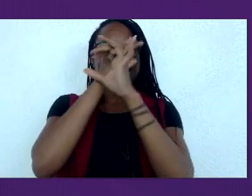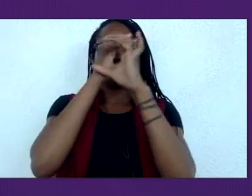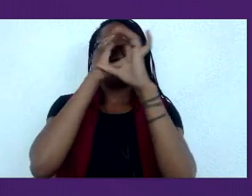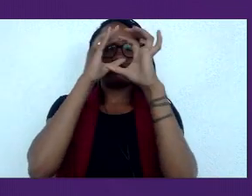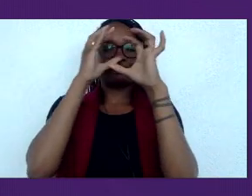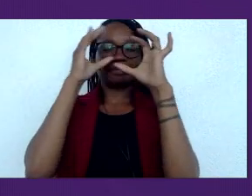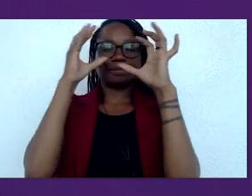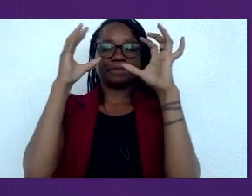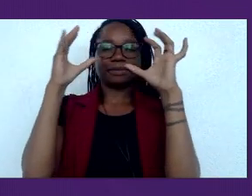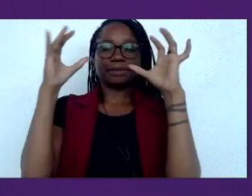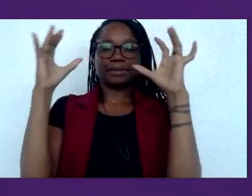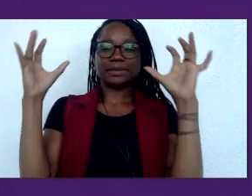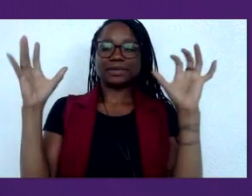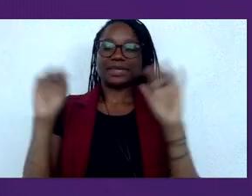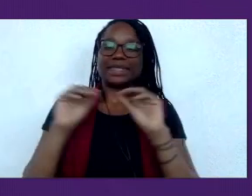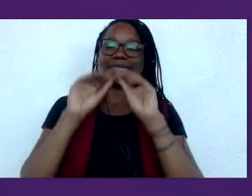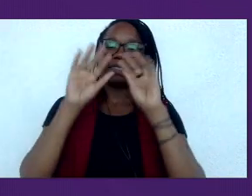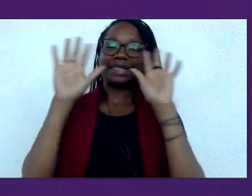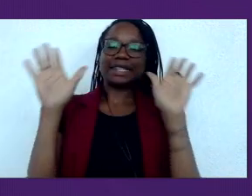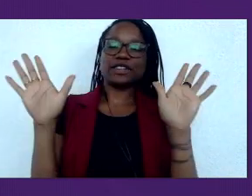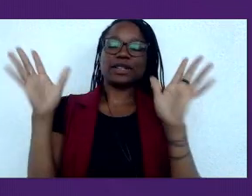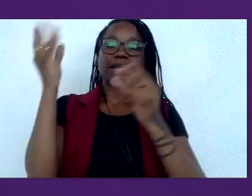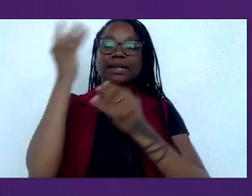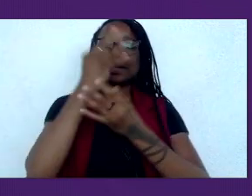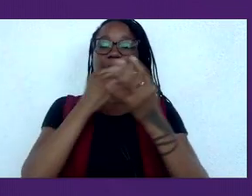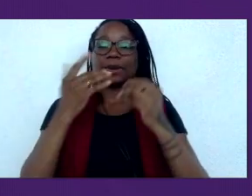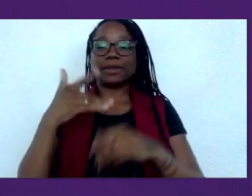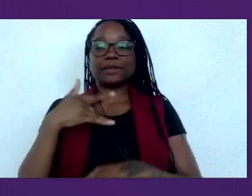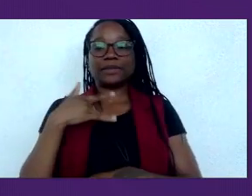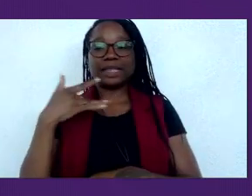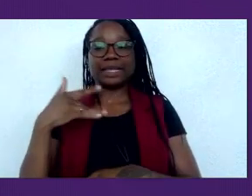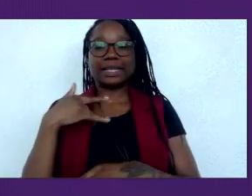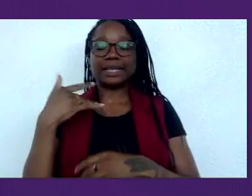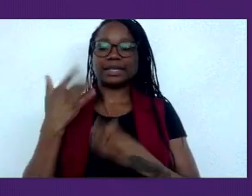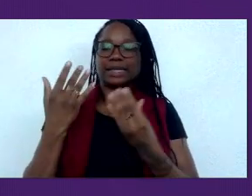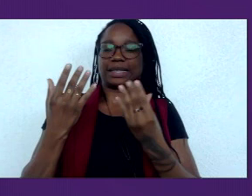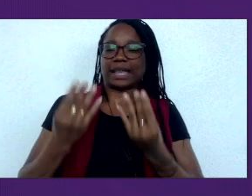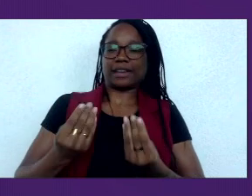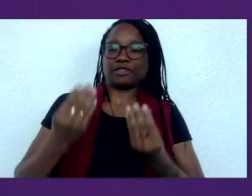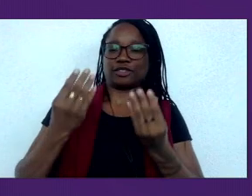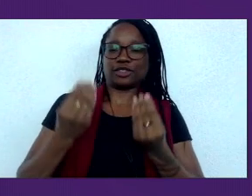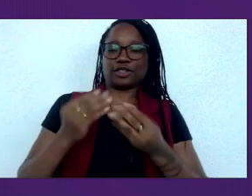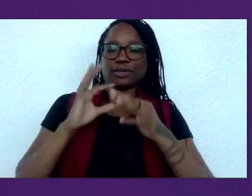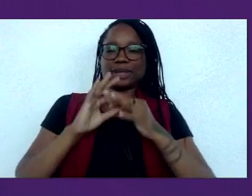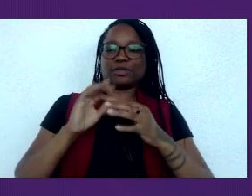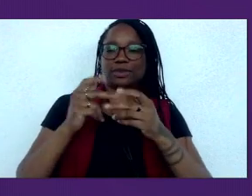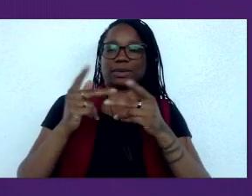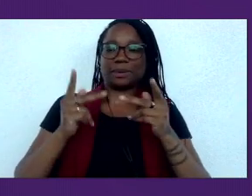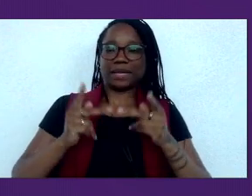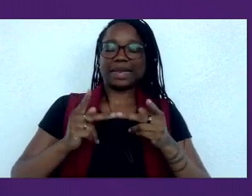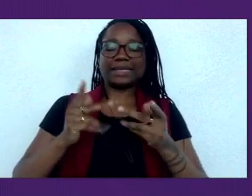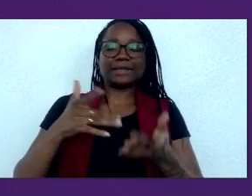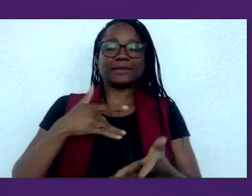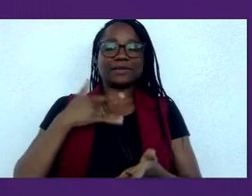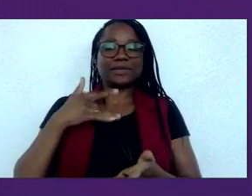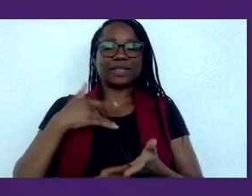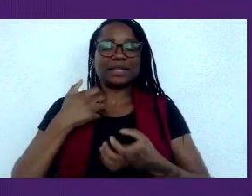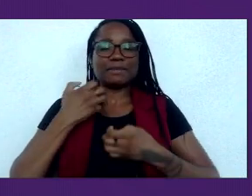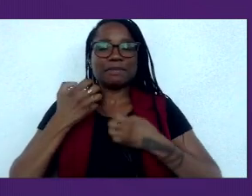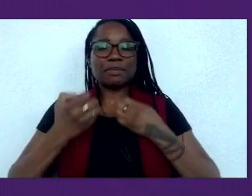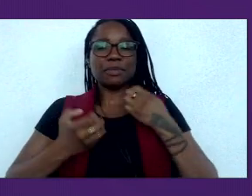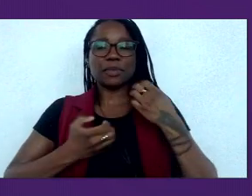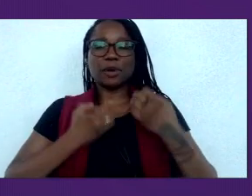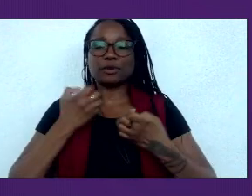Think of the feeling, the textures related to the place, sensing the emotions attached to the place,